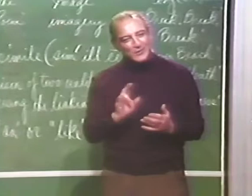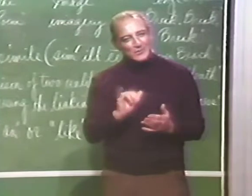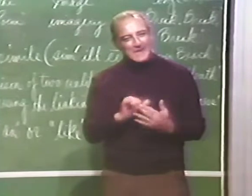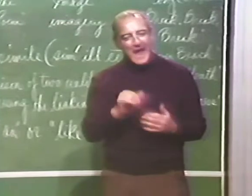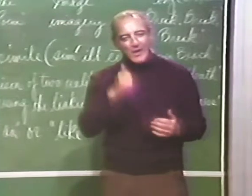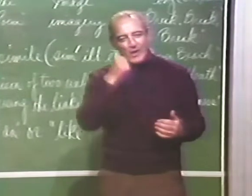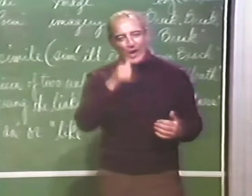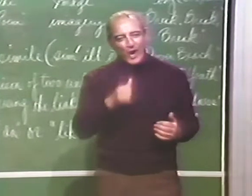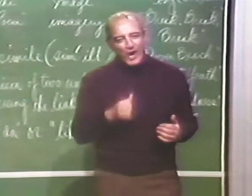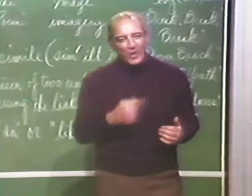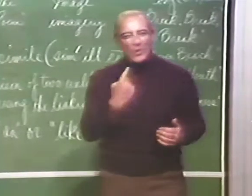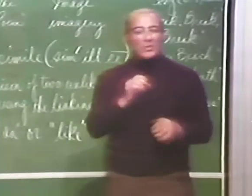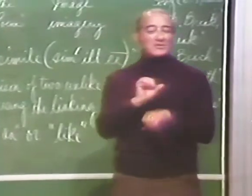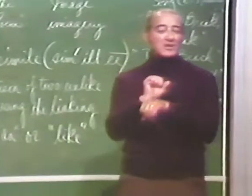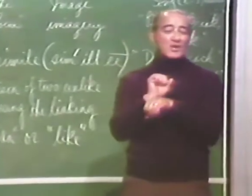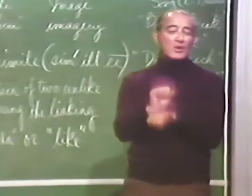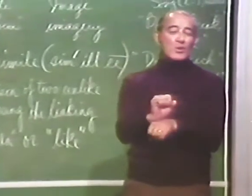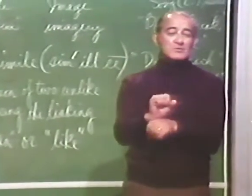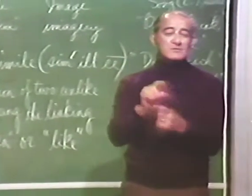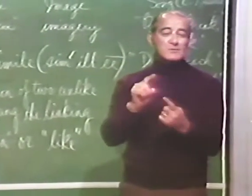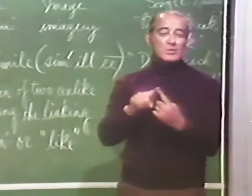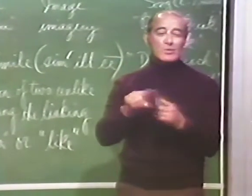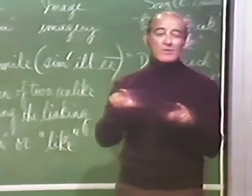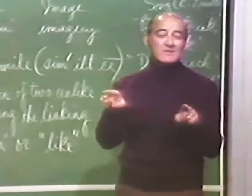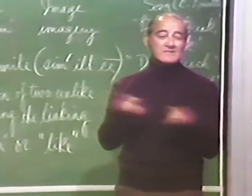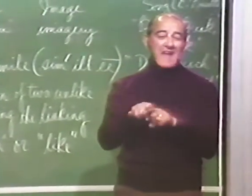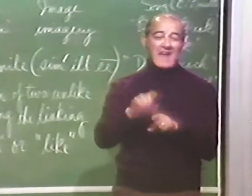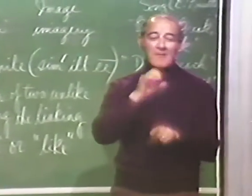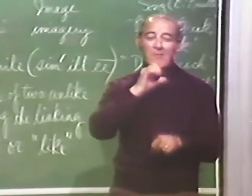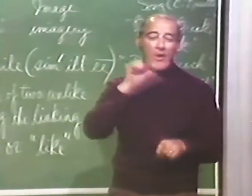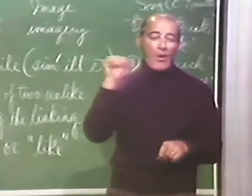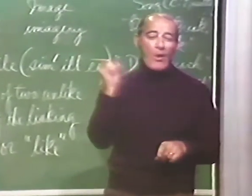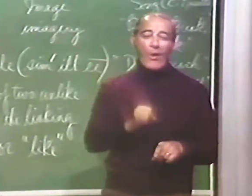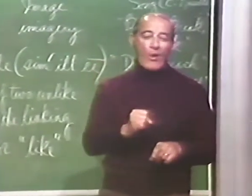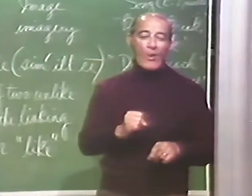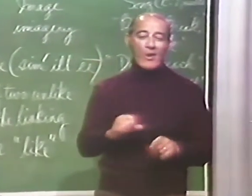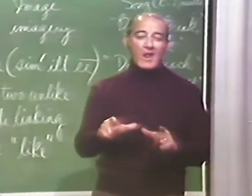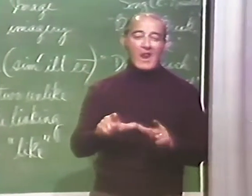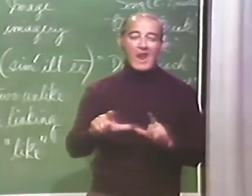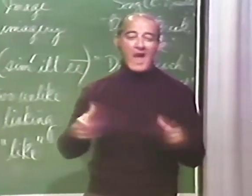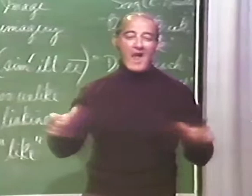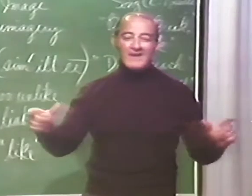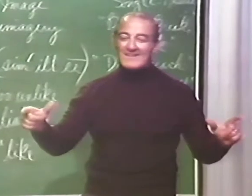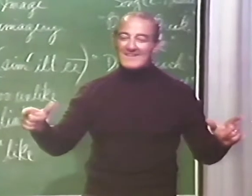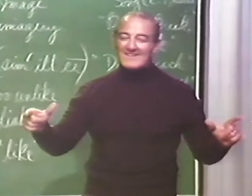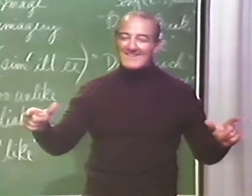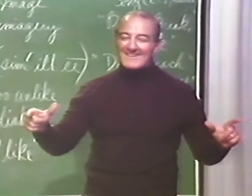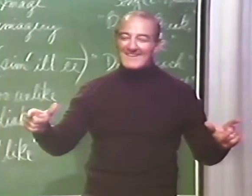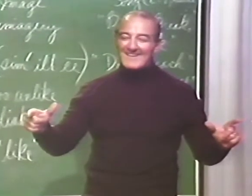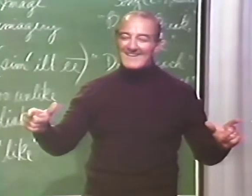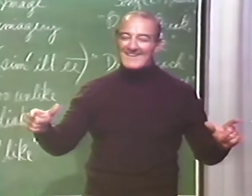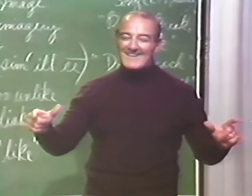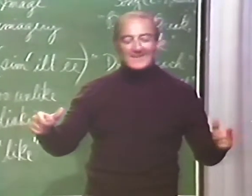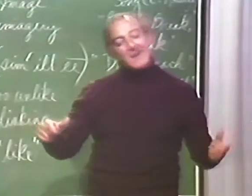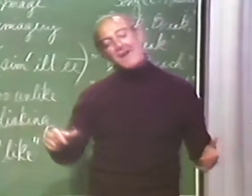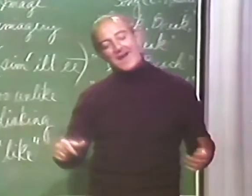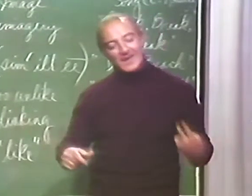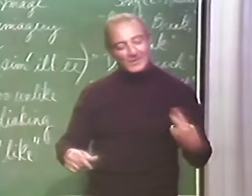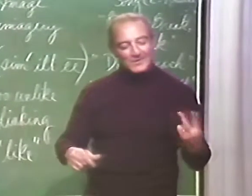MAYBE TRIED TO USE THAT--A GIRL WHO WAS USED TO THE SAME OLD LINE...